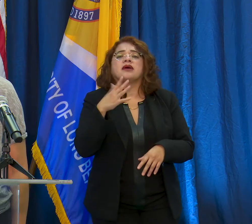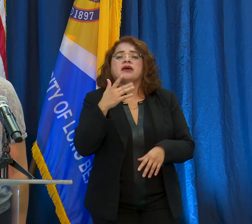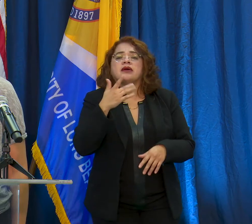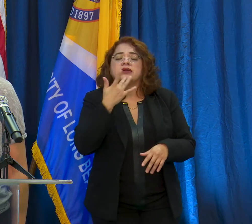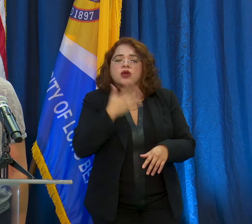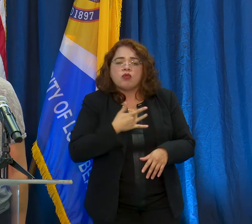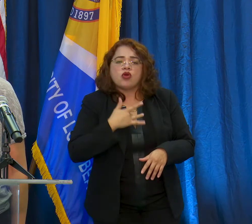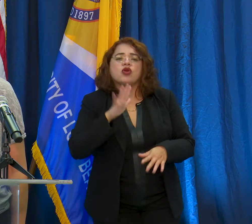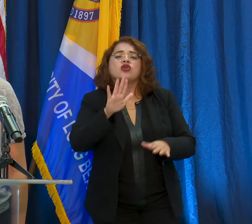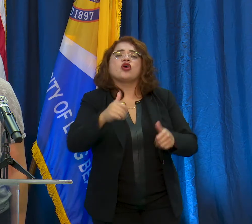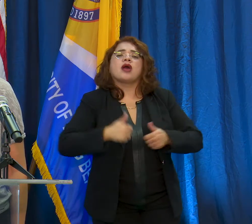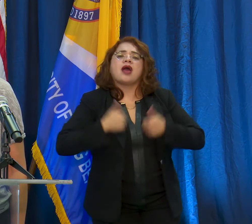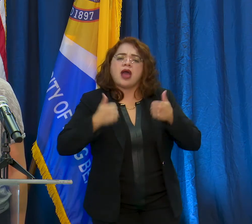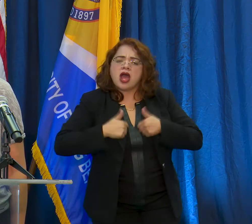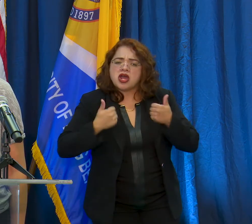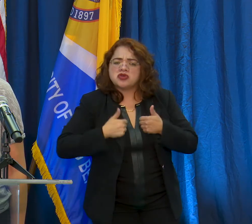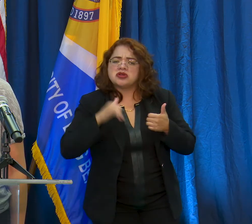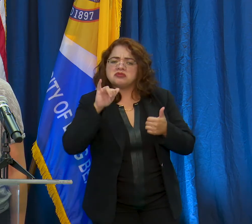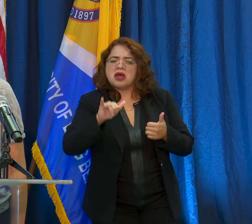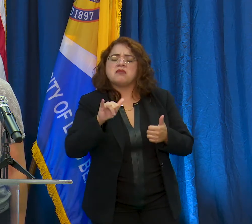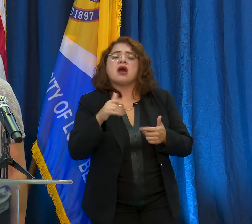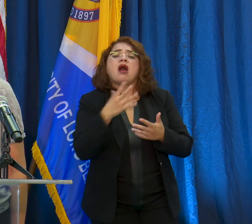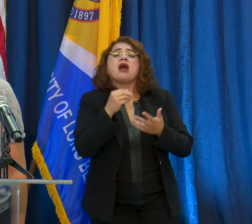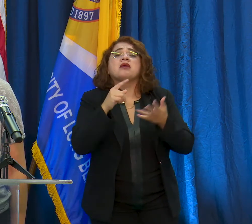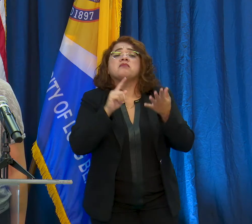They ask where you may have visited recently and